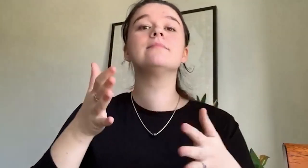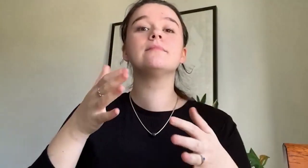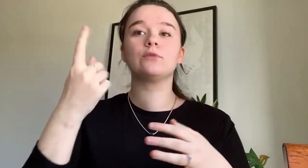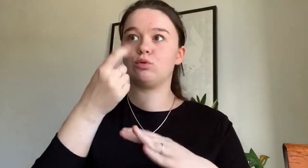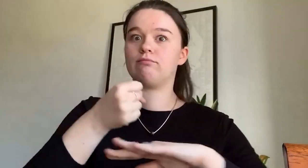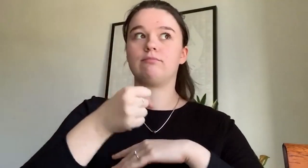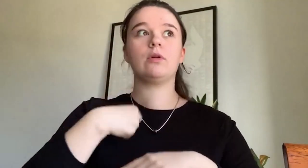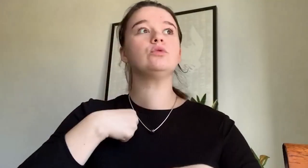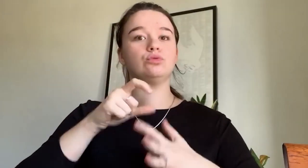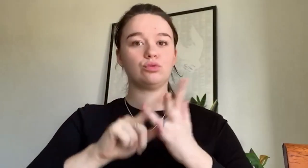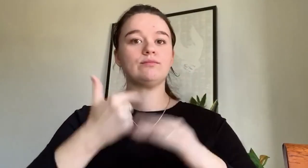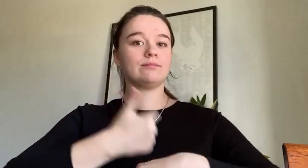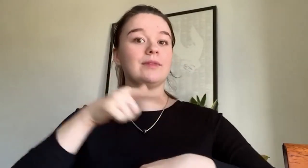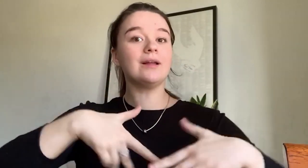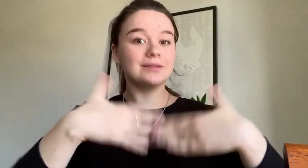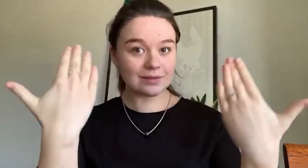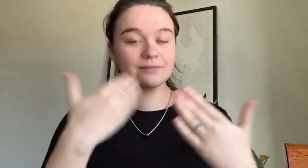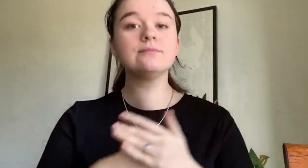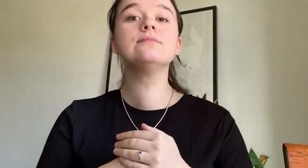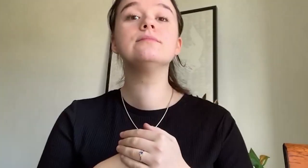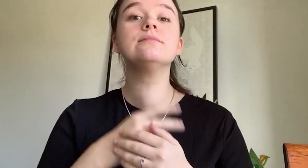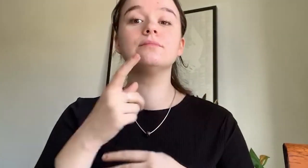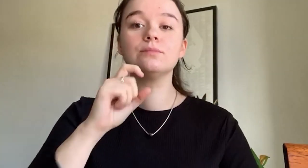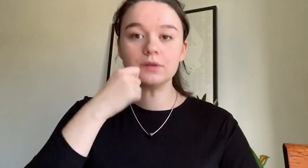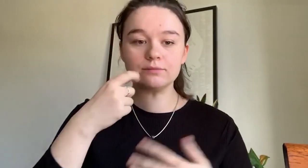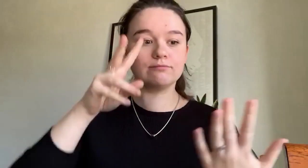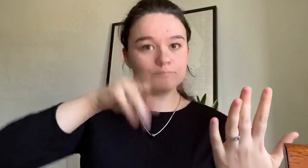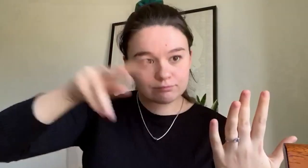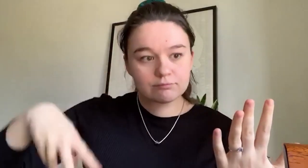Whoever is assigned to that day will receive the document, read over all the stories and work on